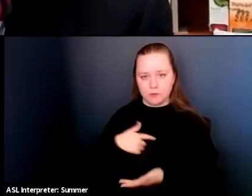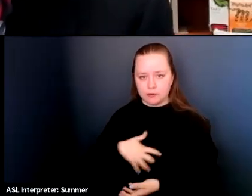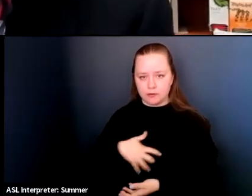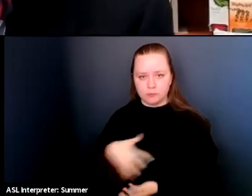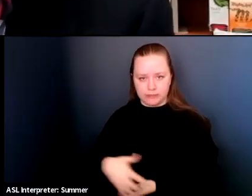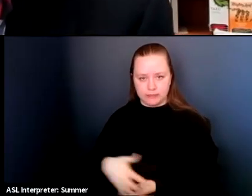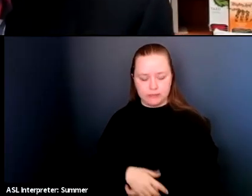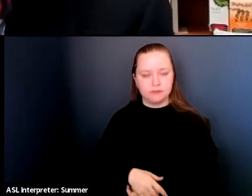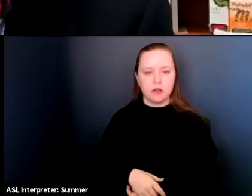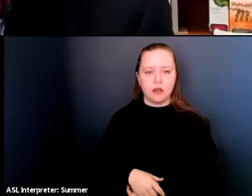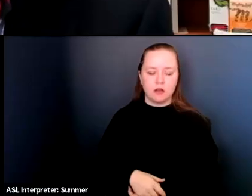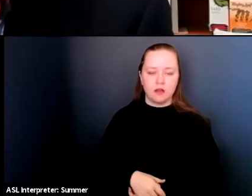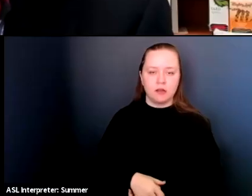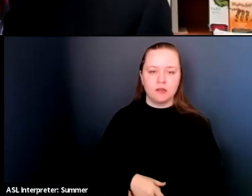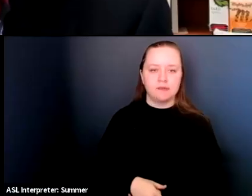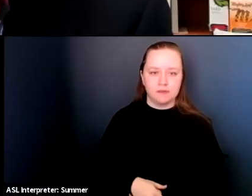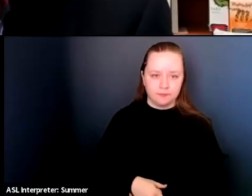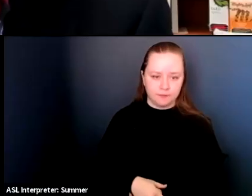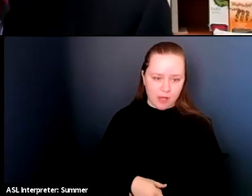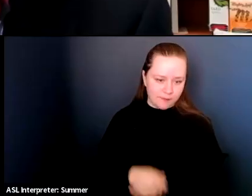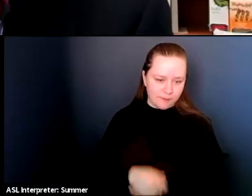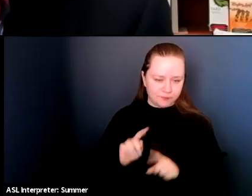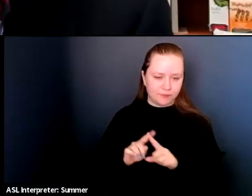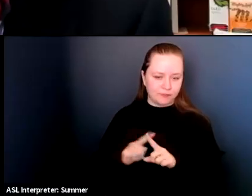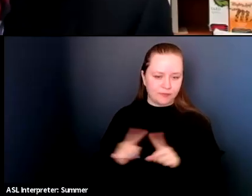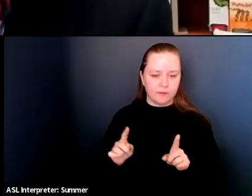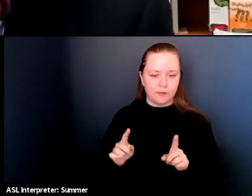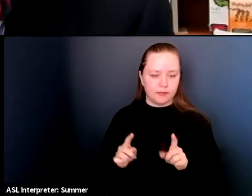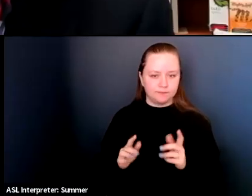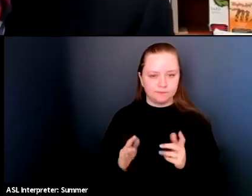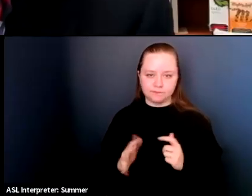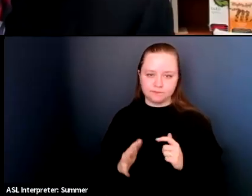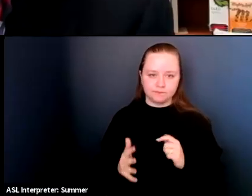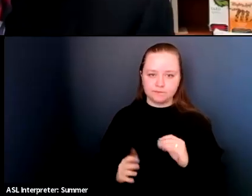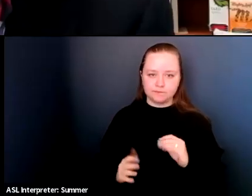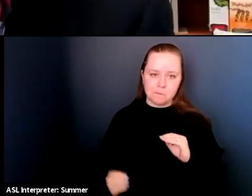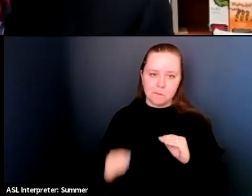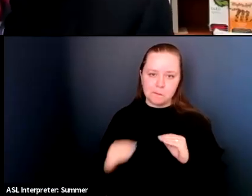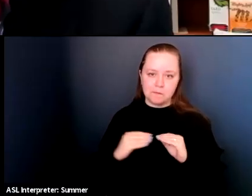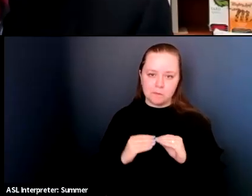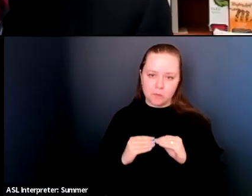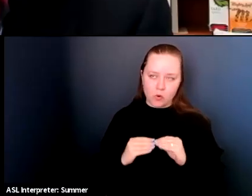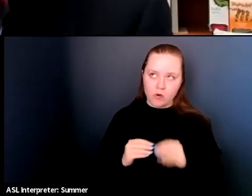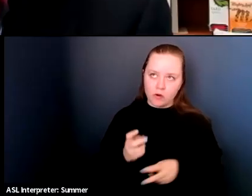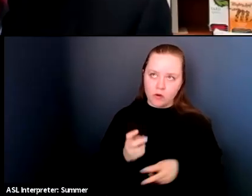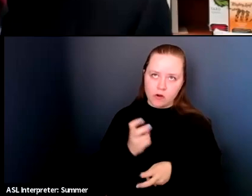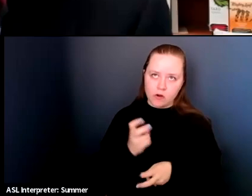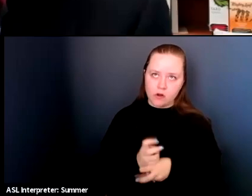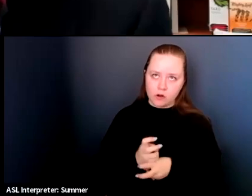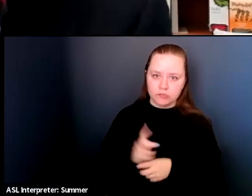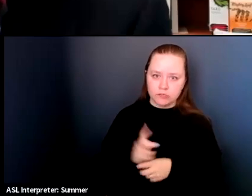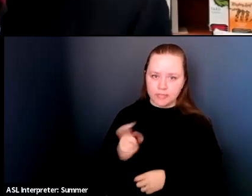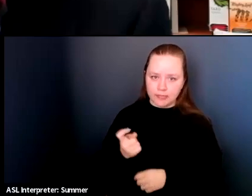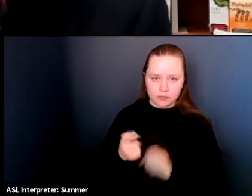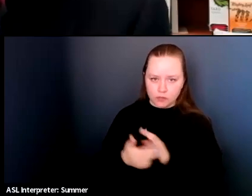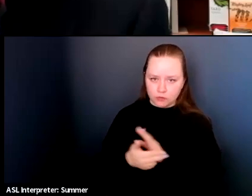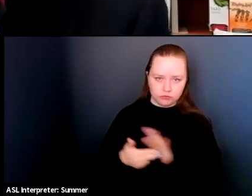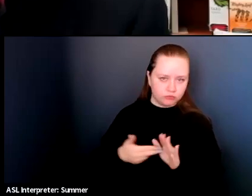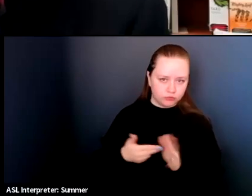But what was kind of more harder to diagnose was with both,